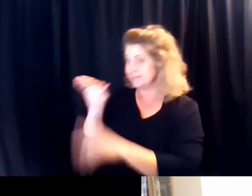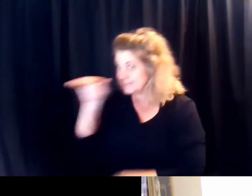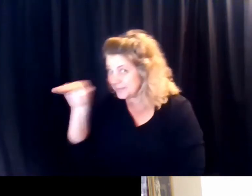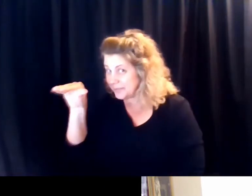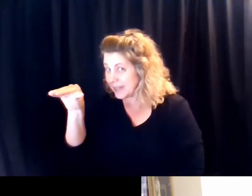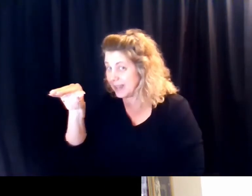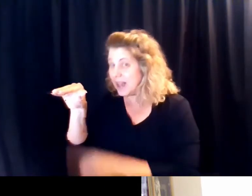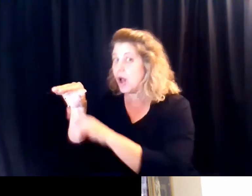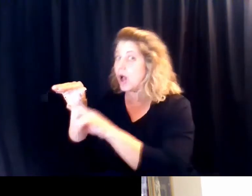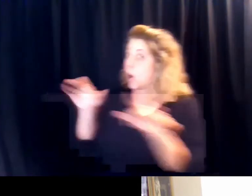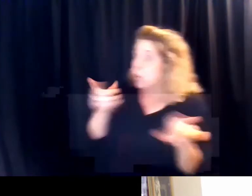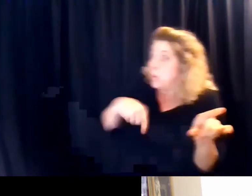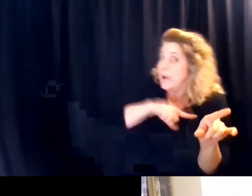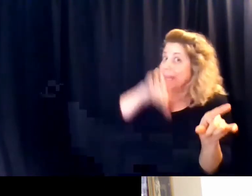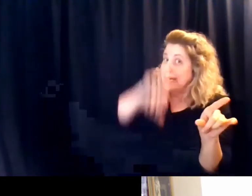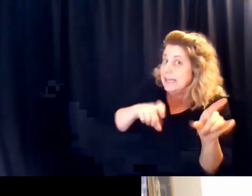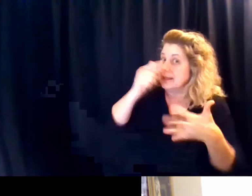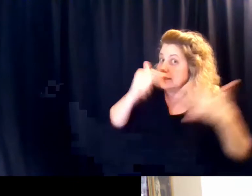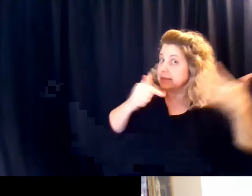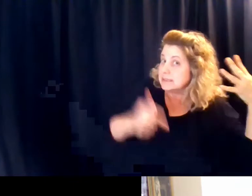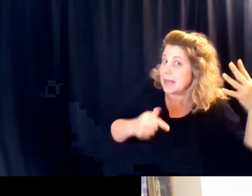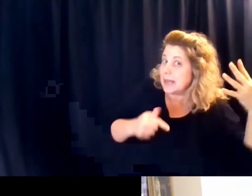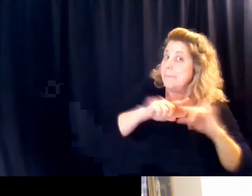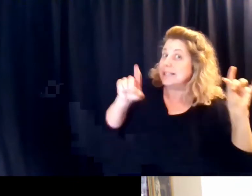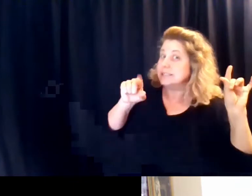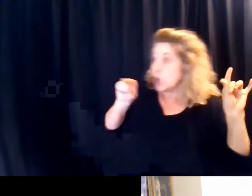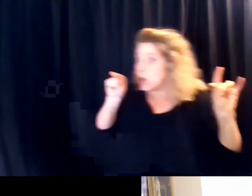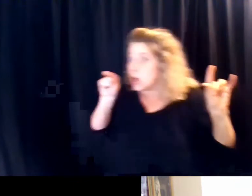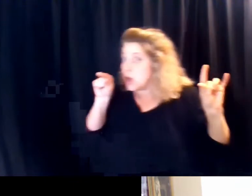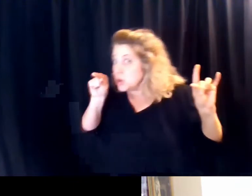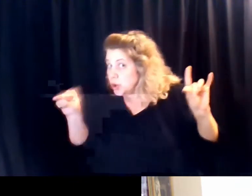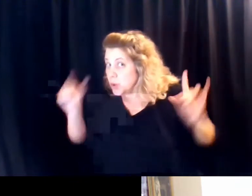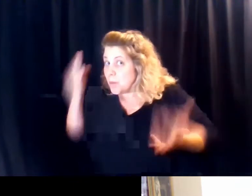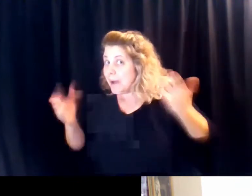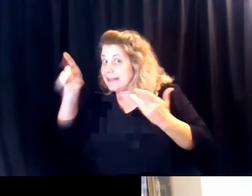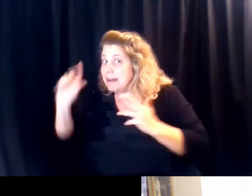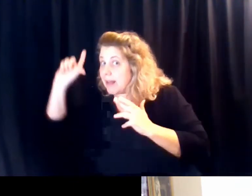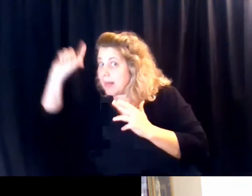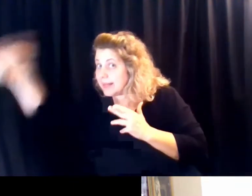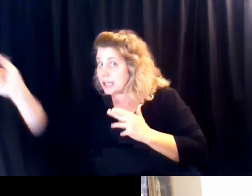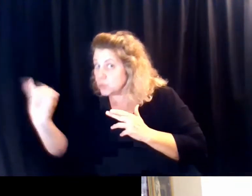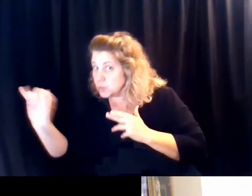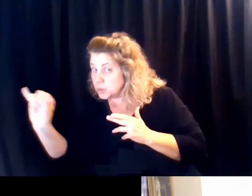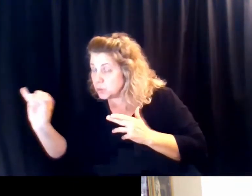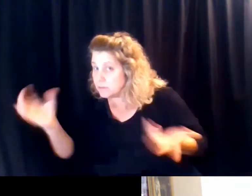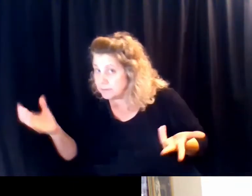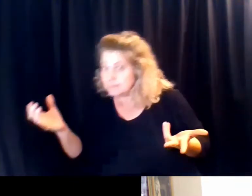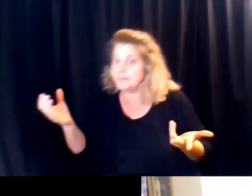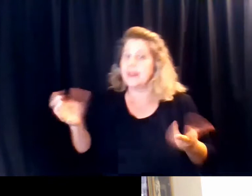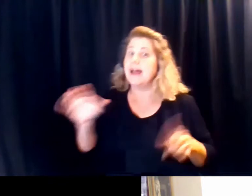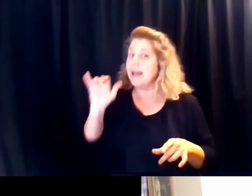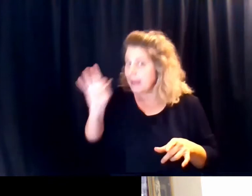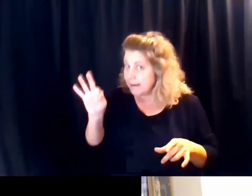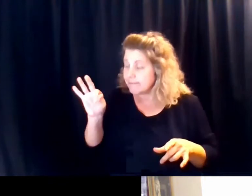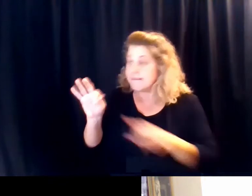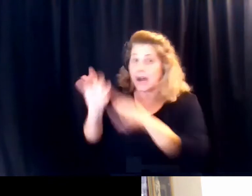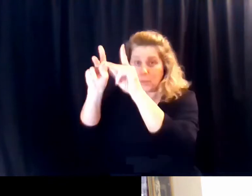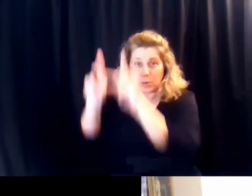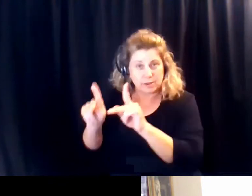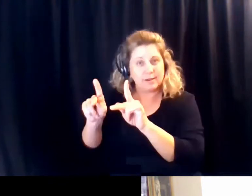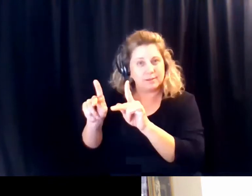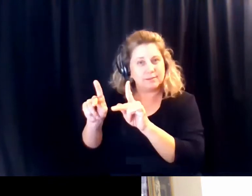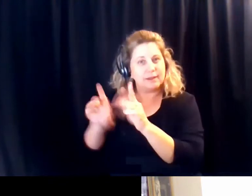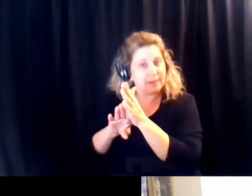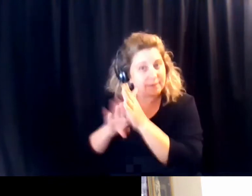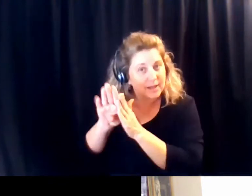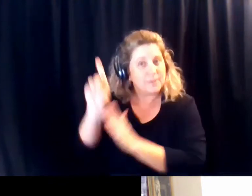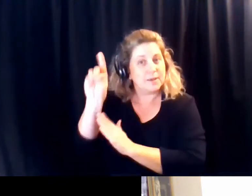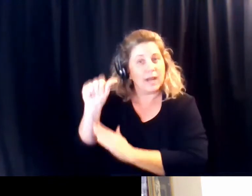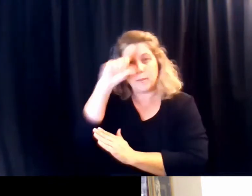Judith Heumann: You're either making a good salary which fortunately I have been able to do and spend a disproportionate amount of my income on personal assistant or you have to keep your